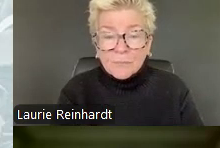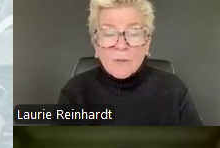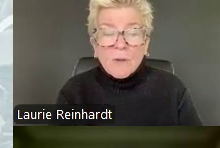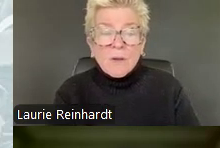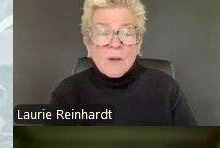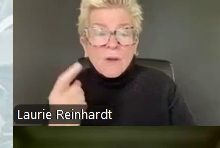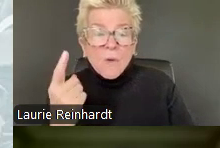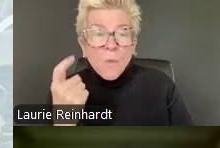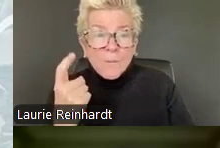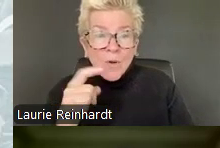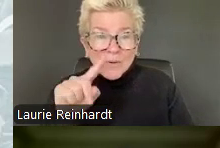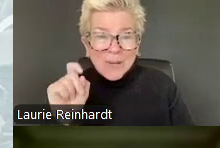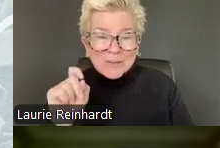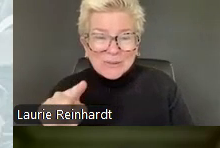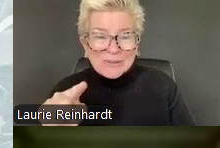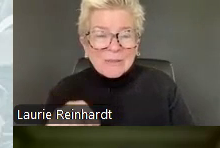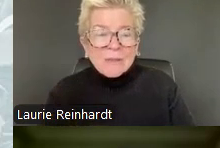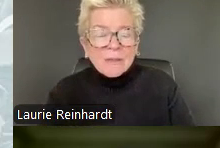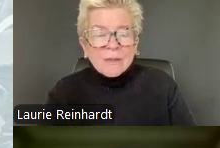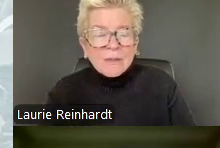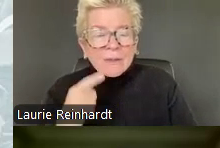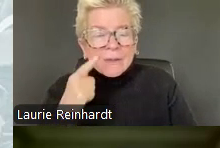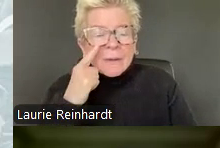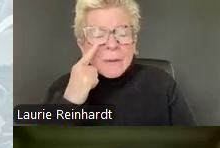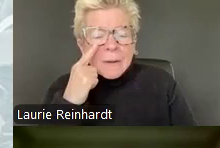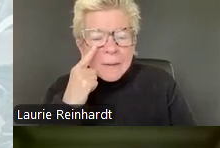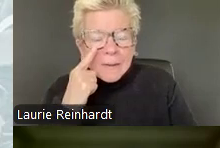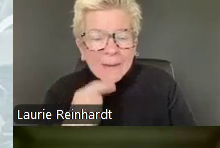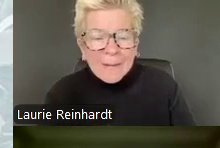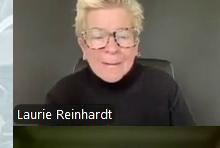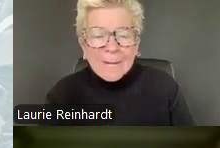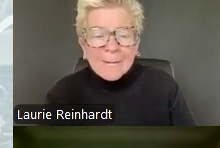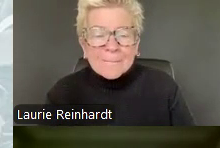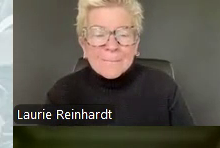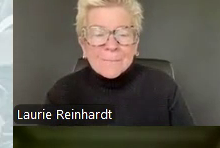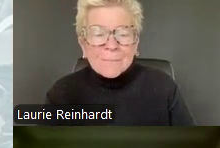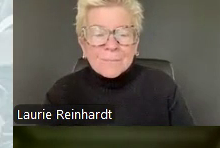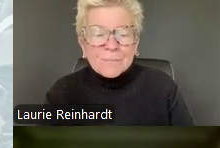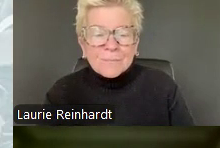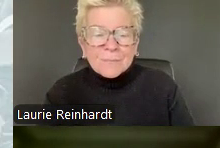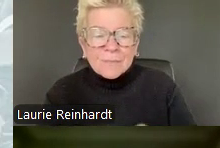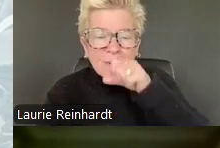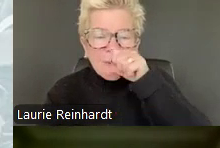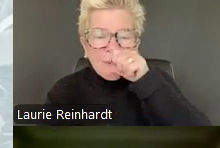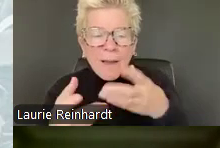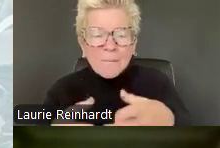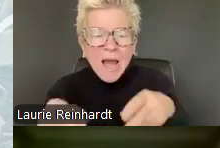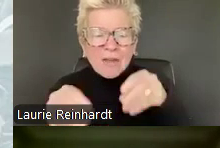question. Pottery is a CTE class in high school but is considered only an art class